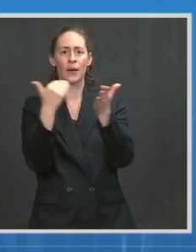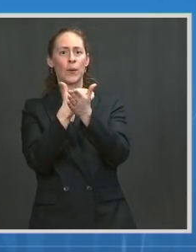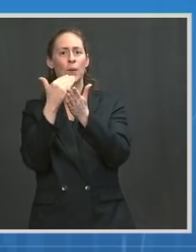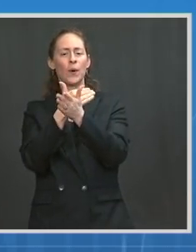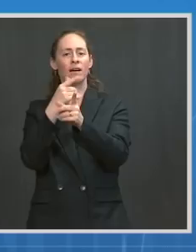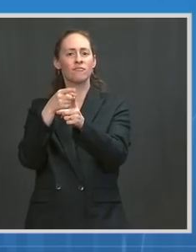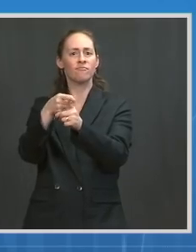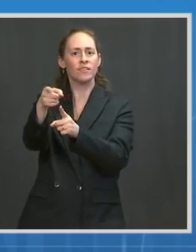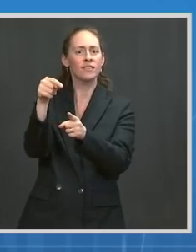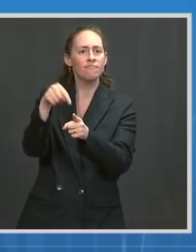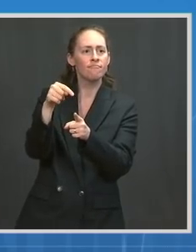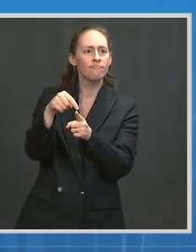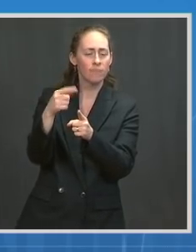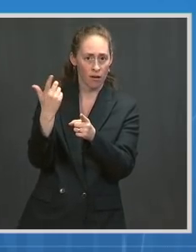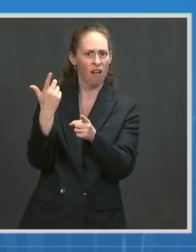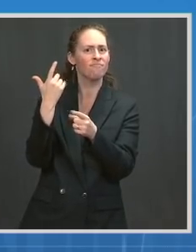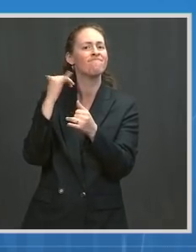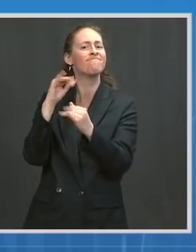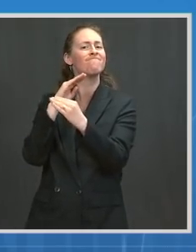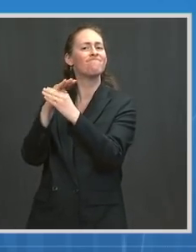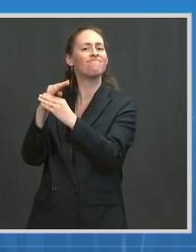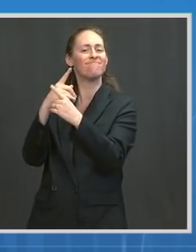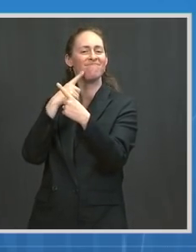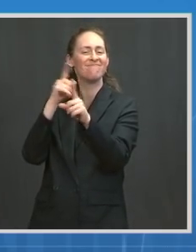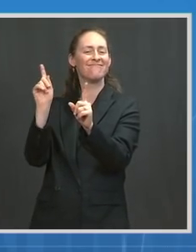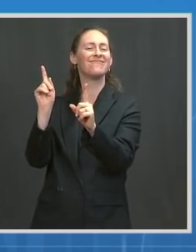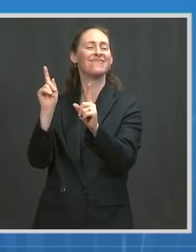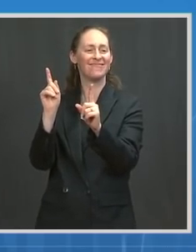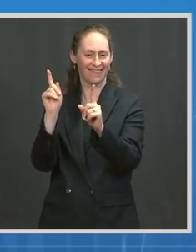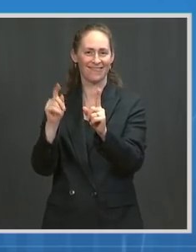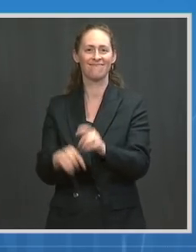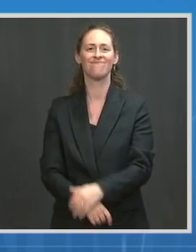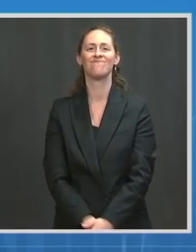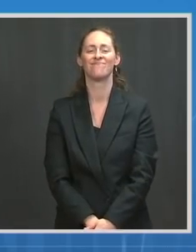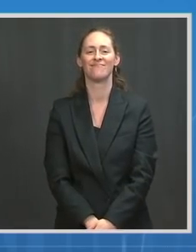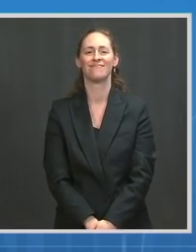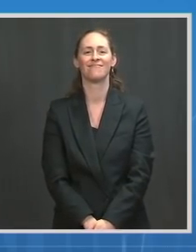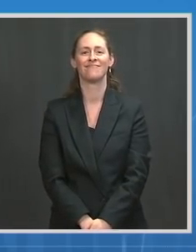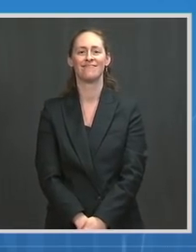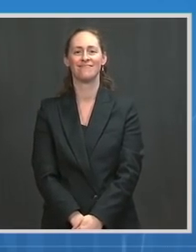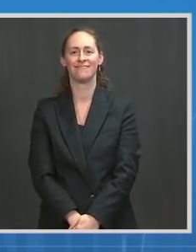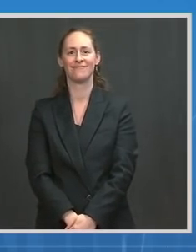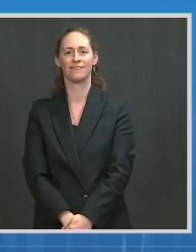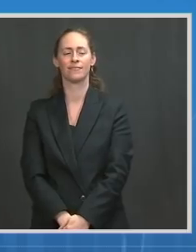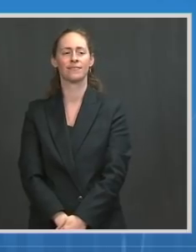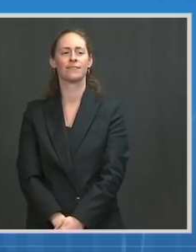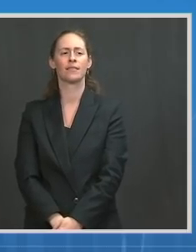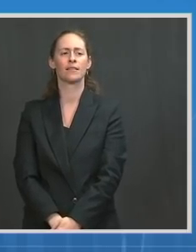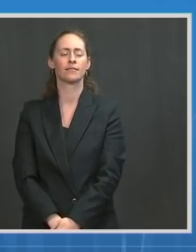On this slide, you can see a study published just last week that demonstrates how effective the Pfizer vaccine